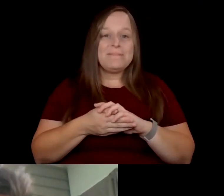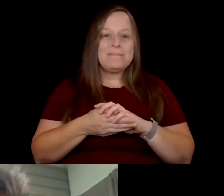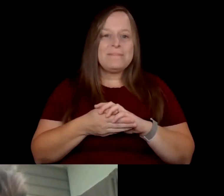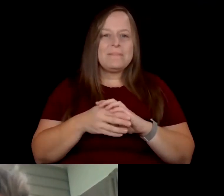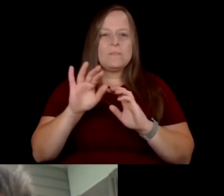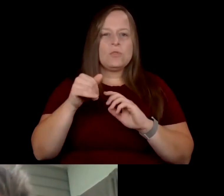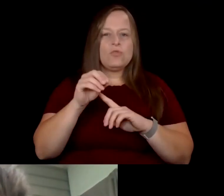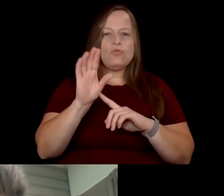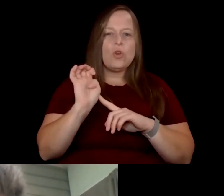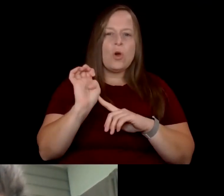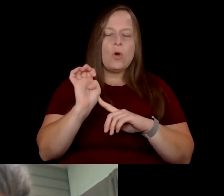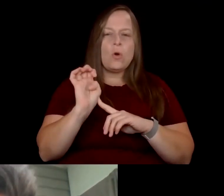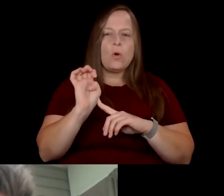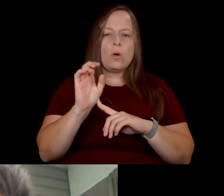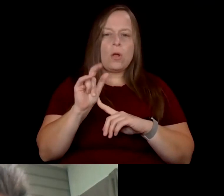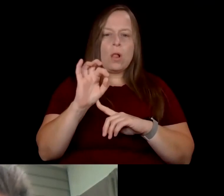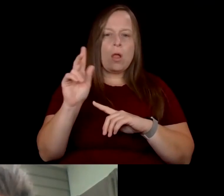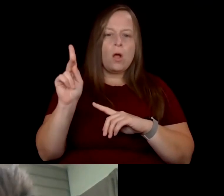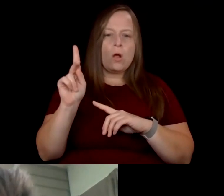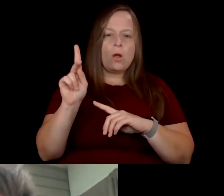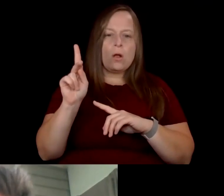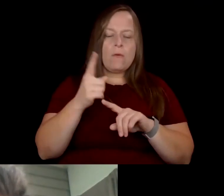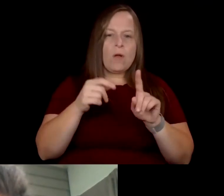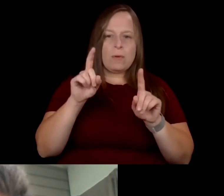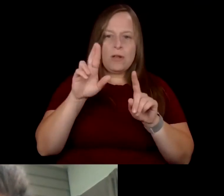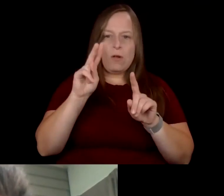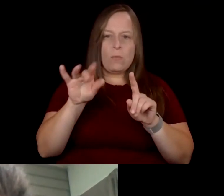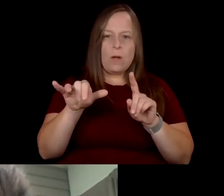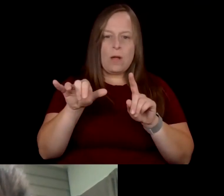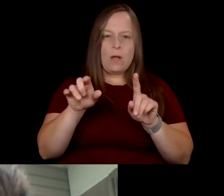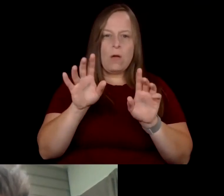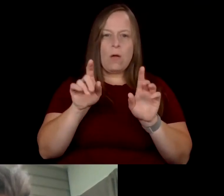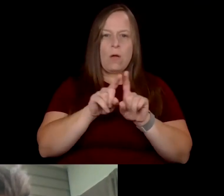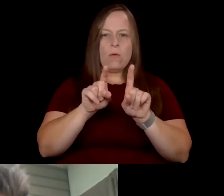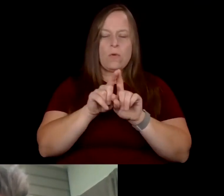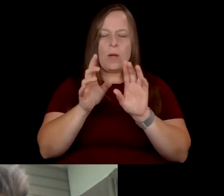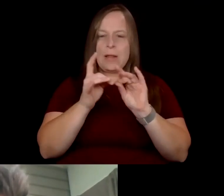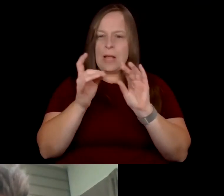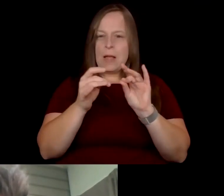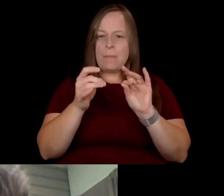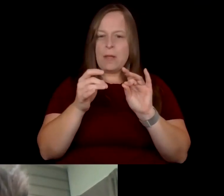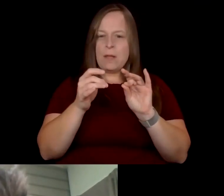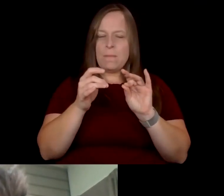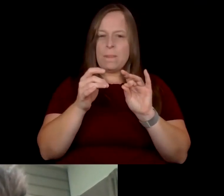[Christie] Joe Clark from Disability Rights New York had a comment. He said, it's in the chat.